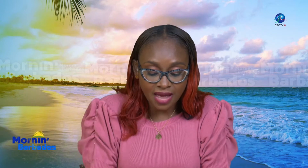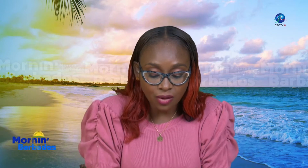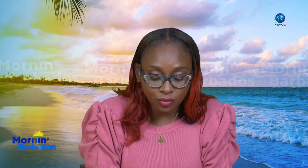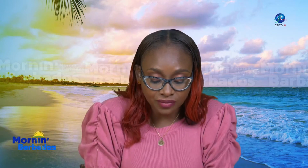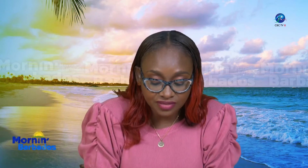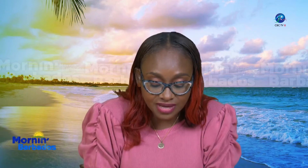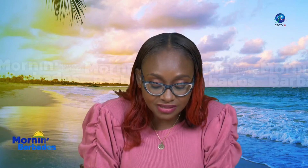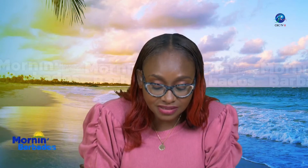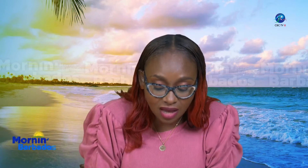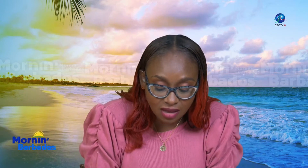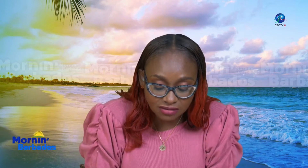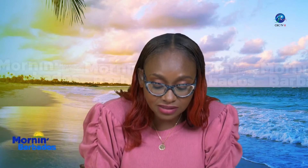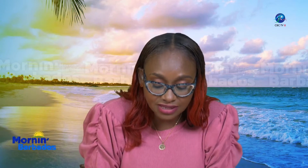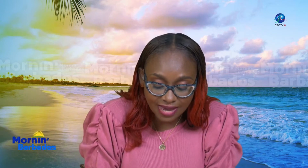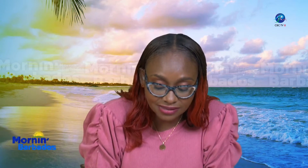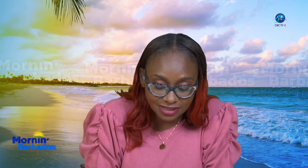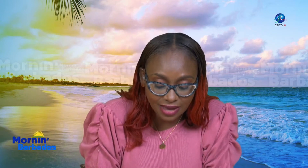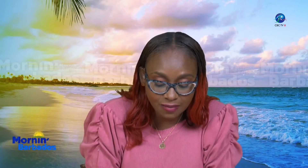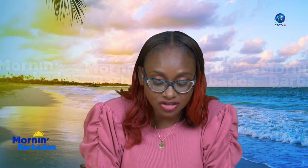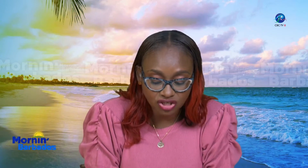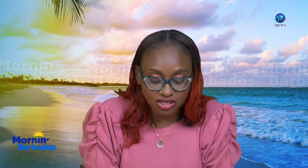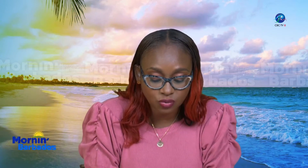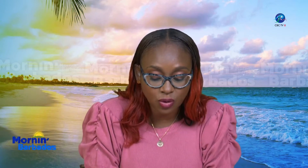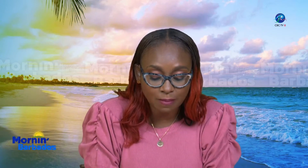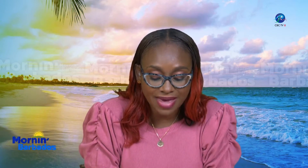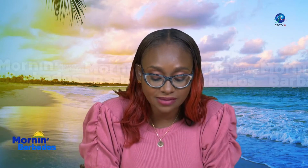now these songs texts and images will mess